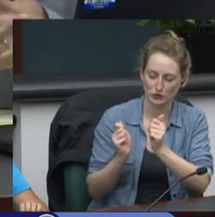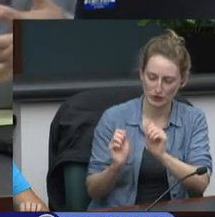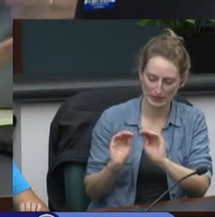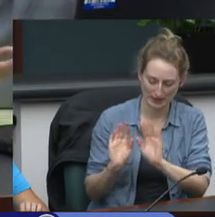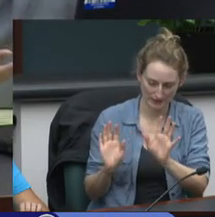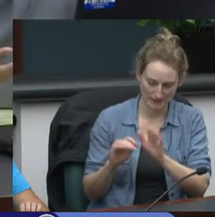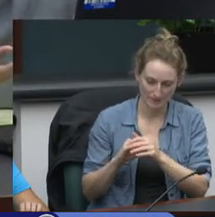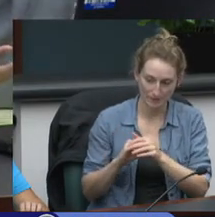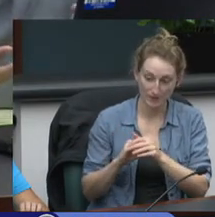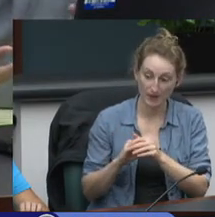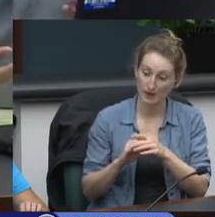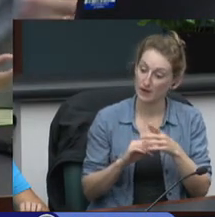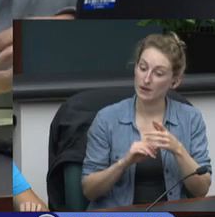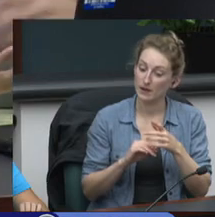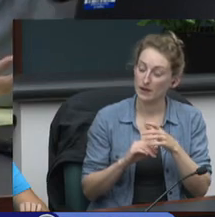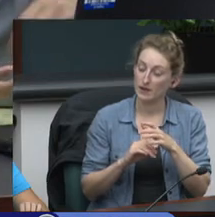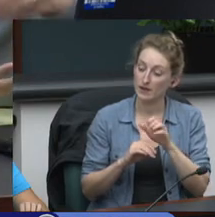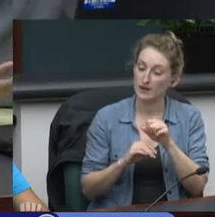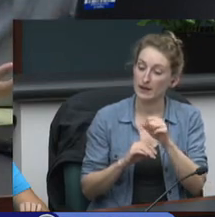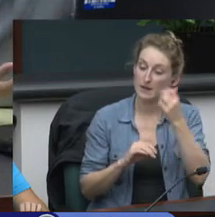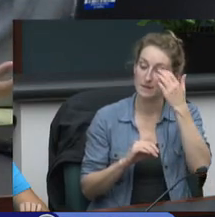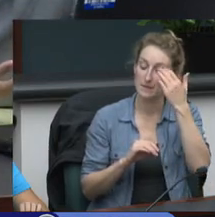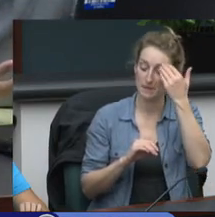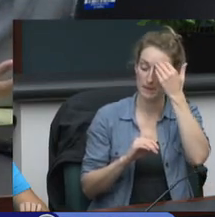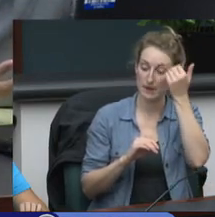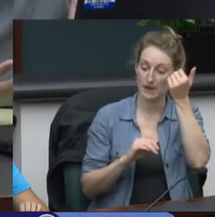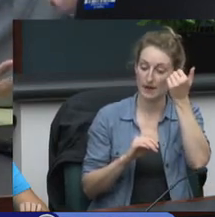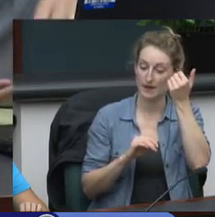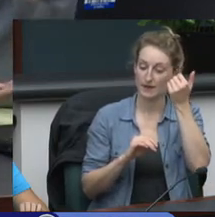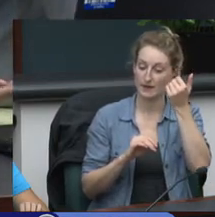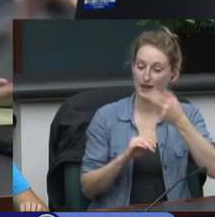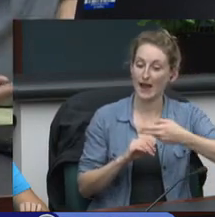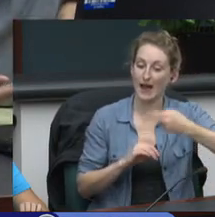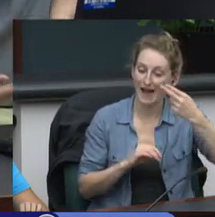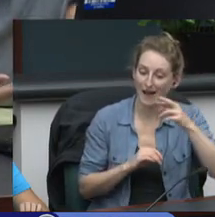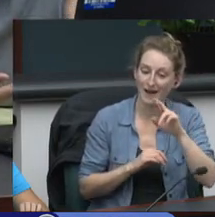they're the higher rated the focus was to make sure that those that that we